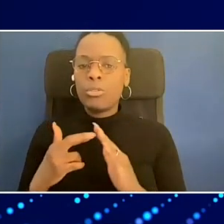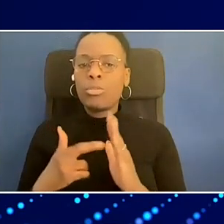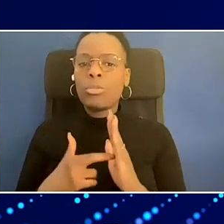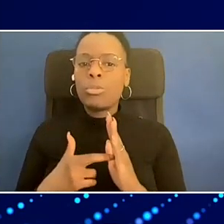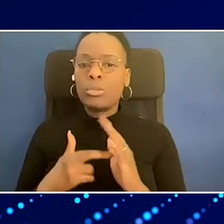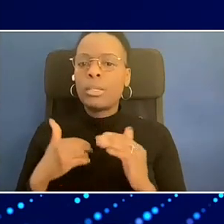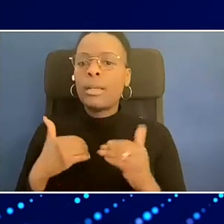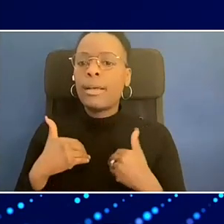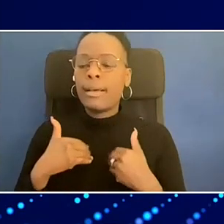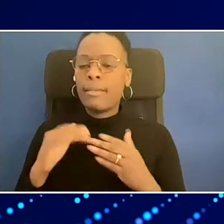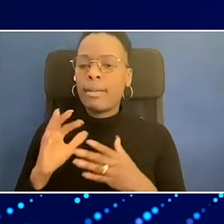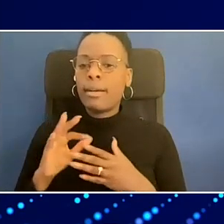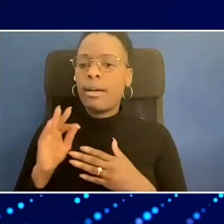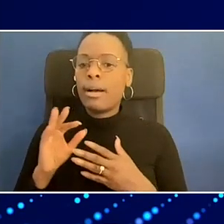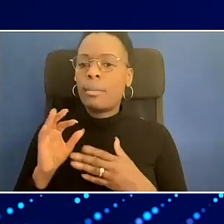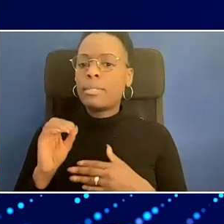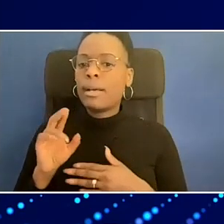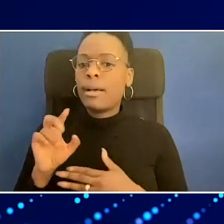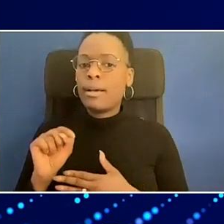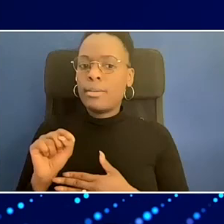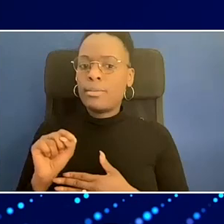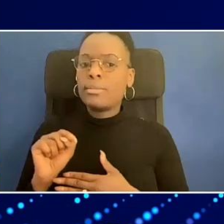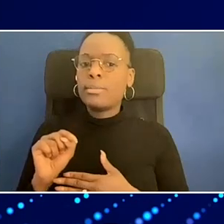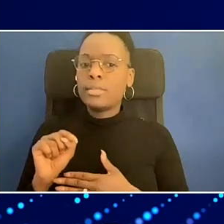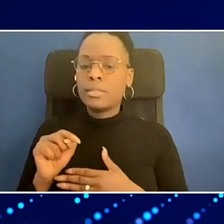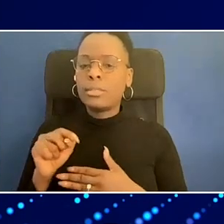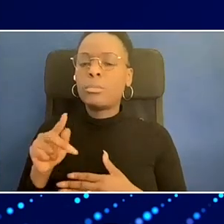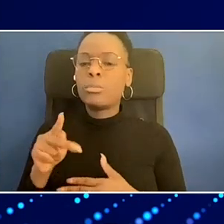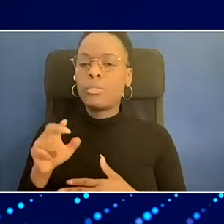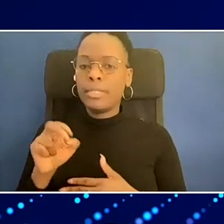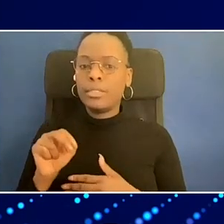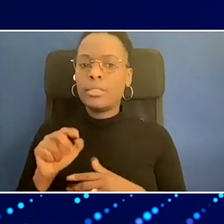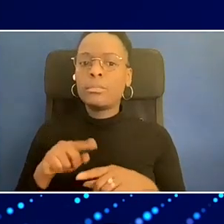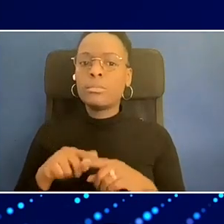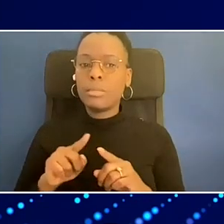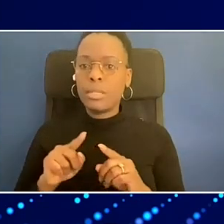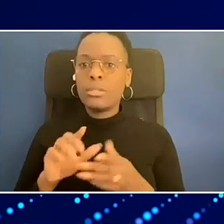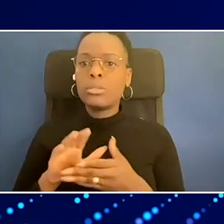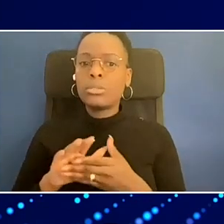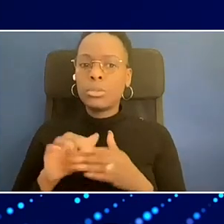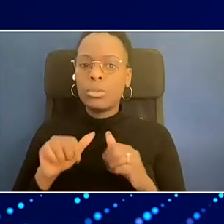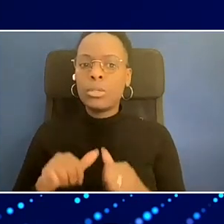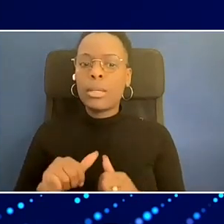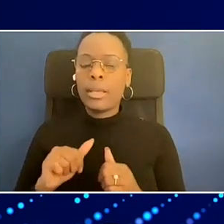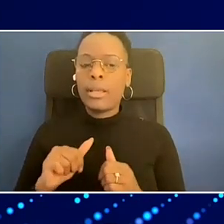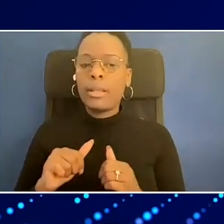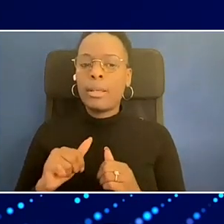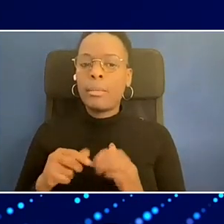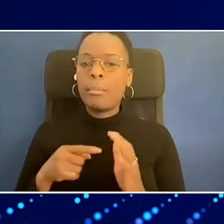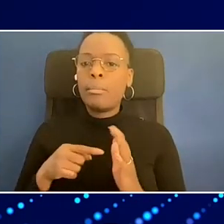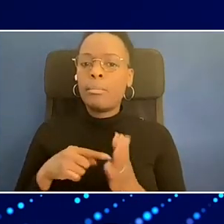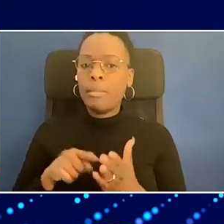allow for a school to bill tuition and fees and build those books and supplies